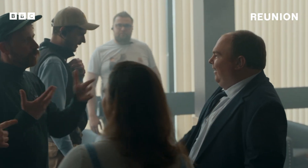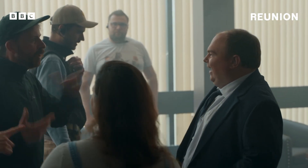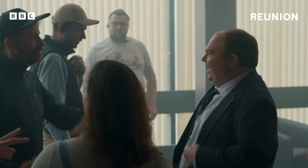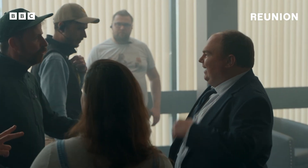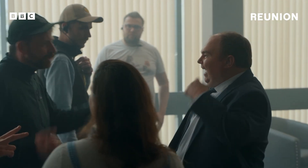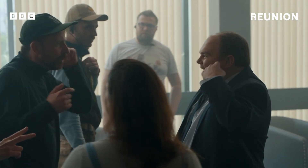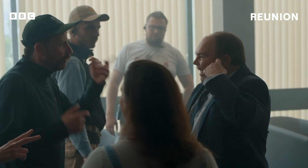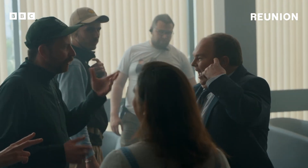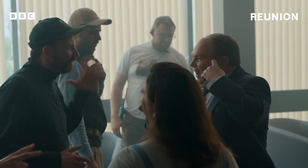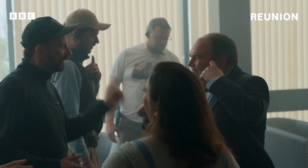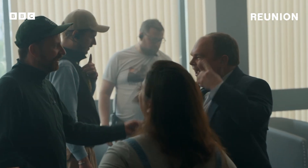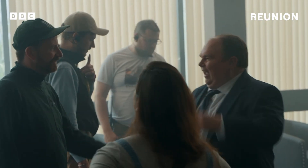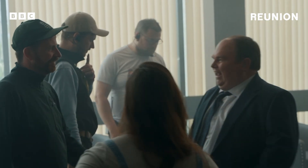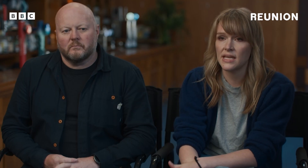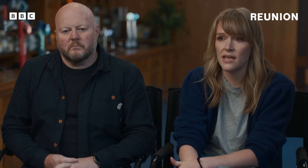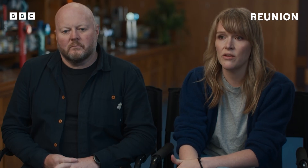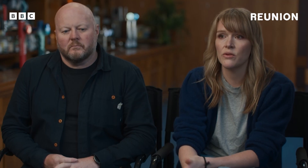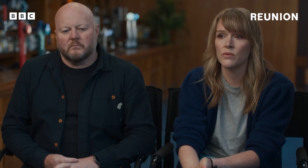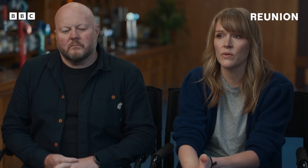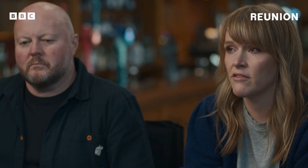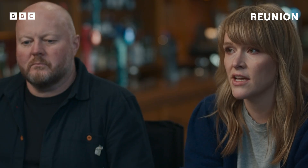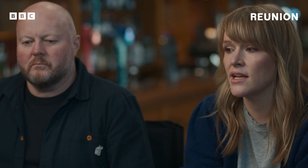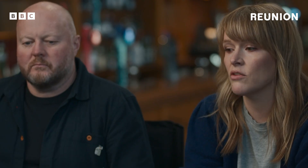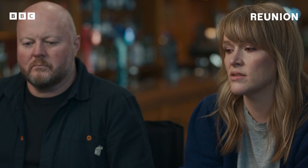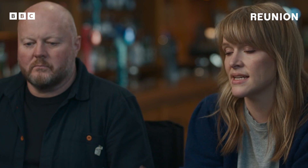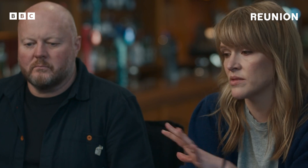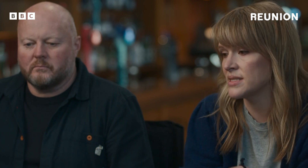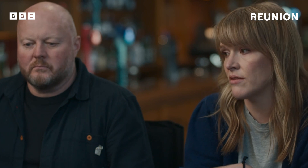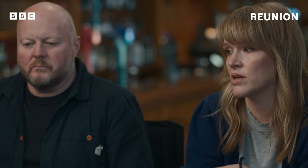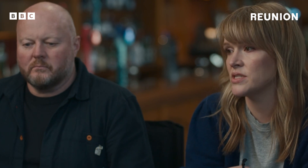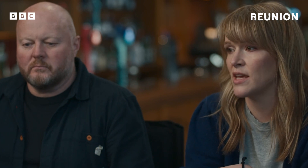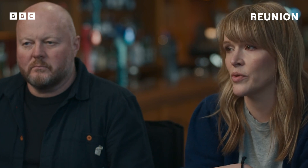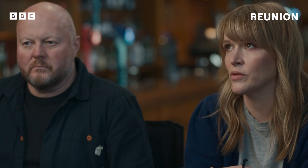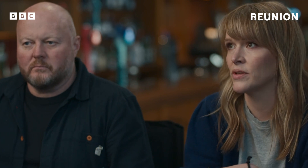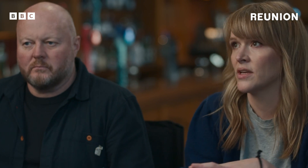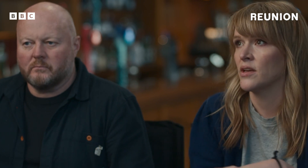We consulted with TripleC, who very early on set up a deaf roundtable,